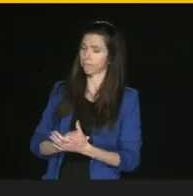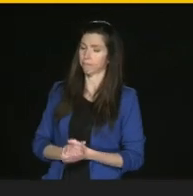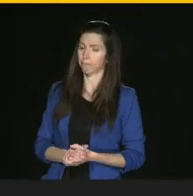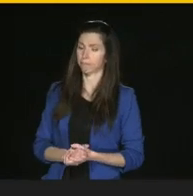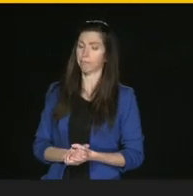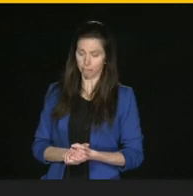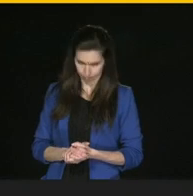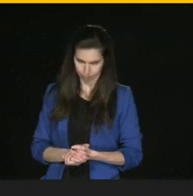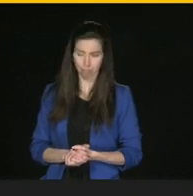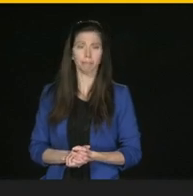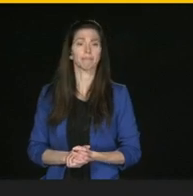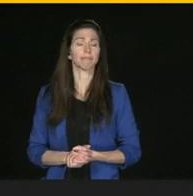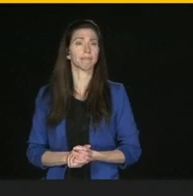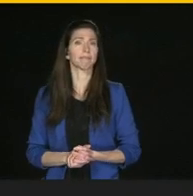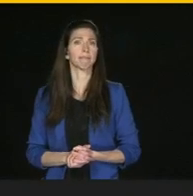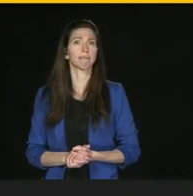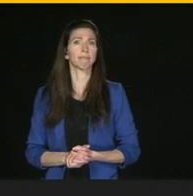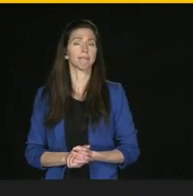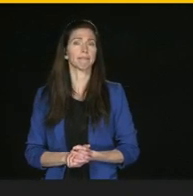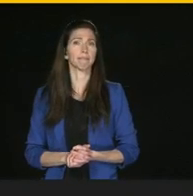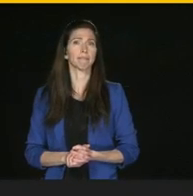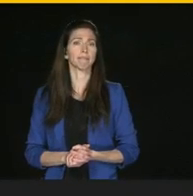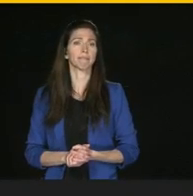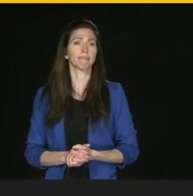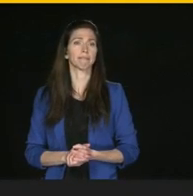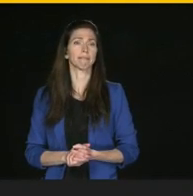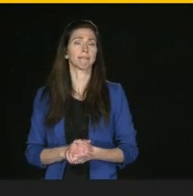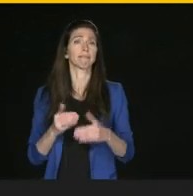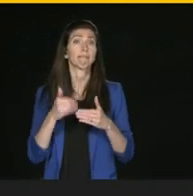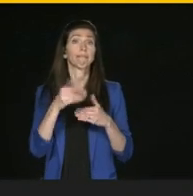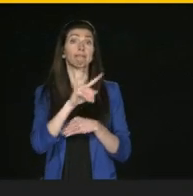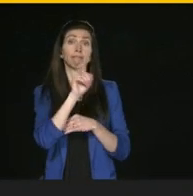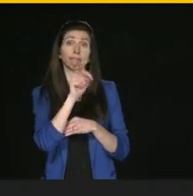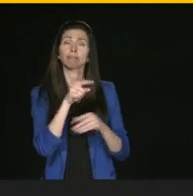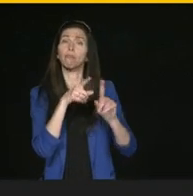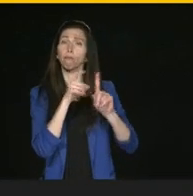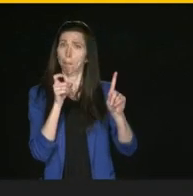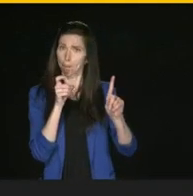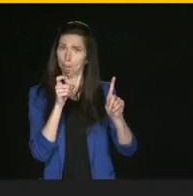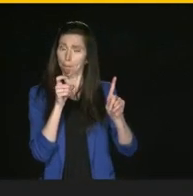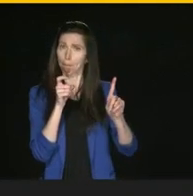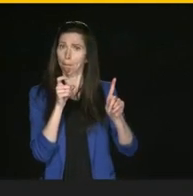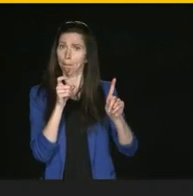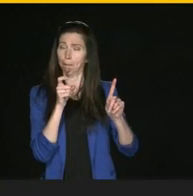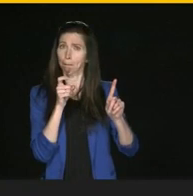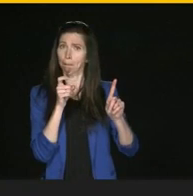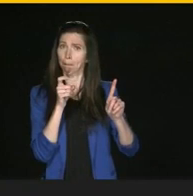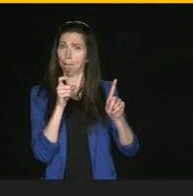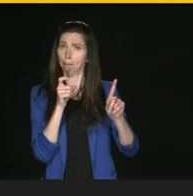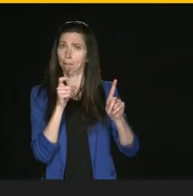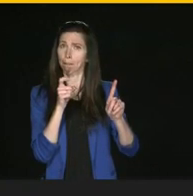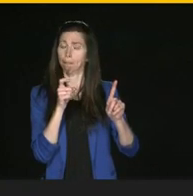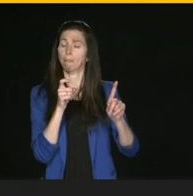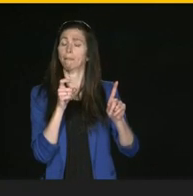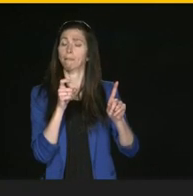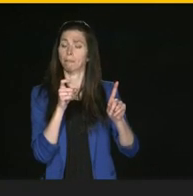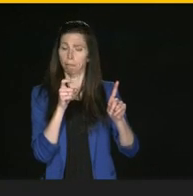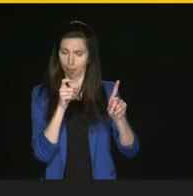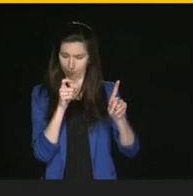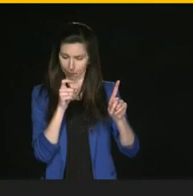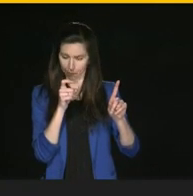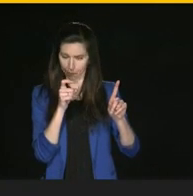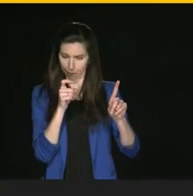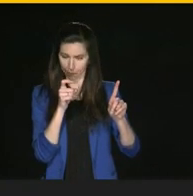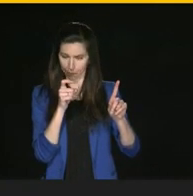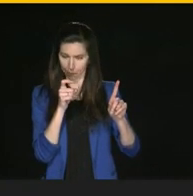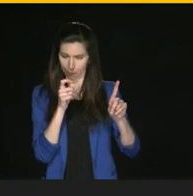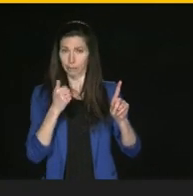LET'S GO BACK ON THE PHONE.